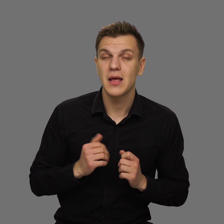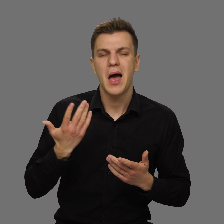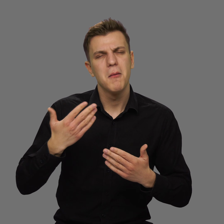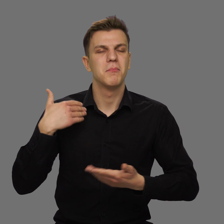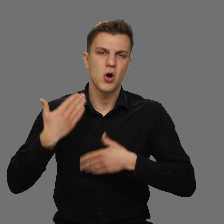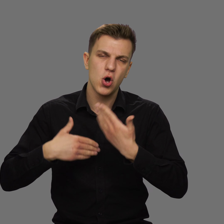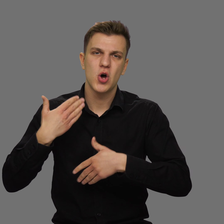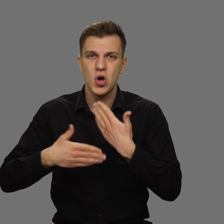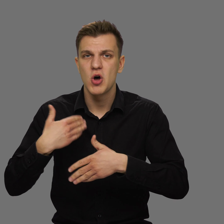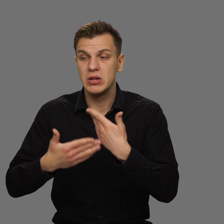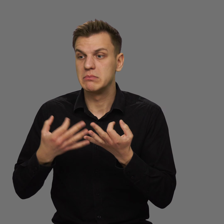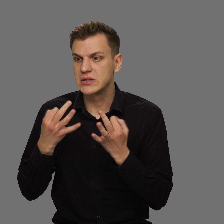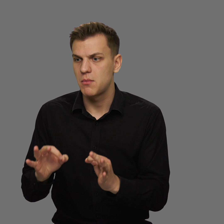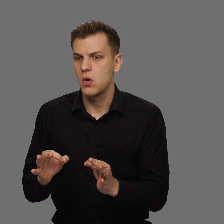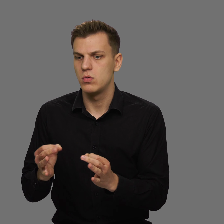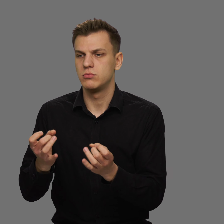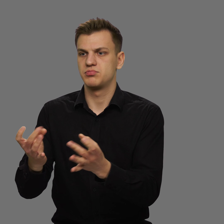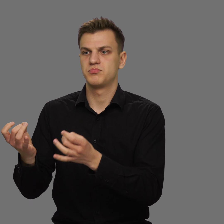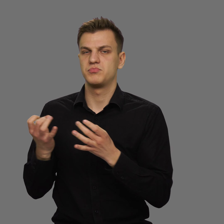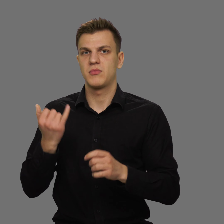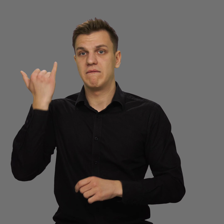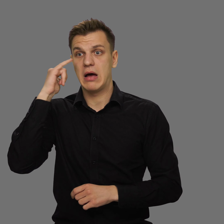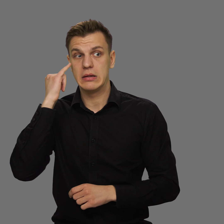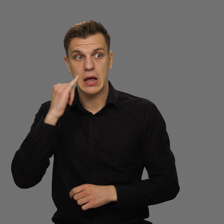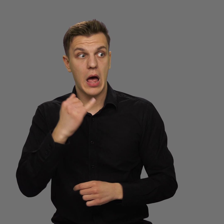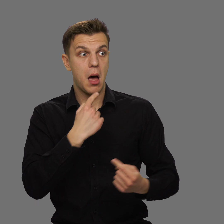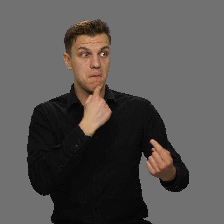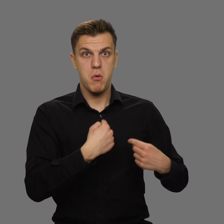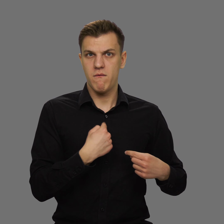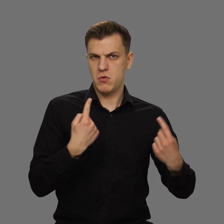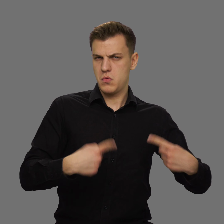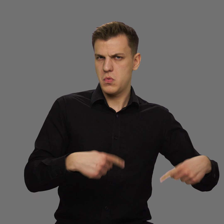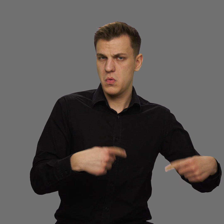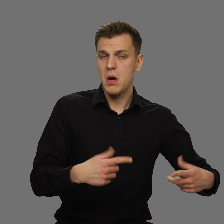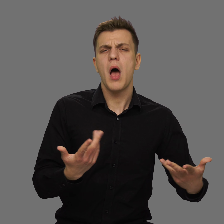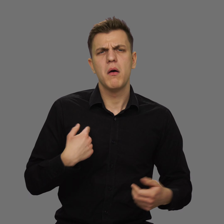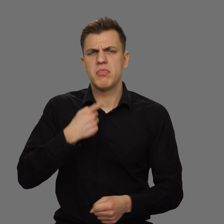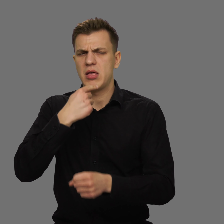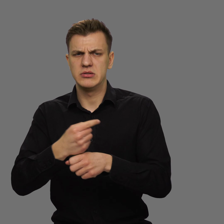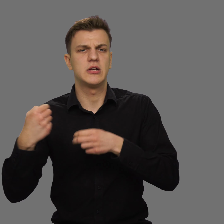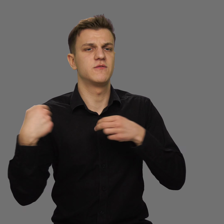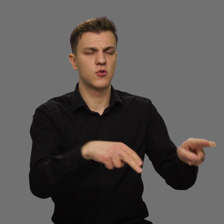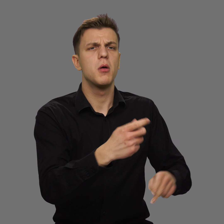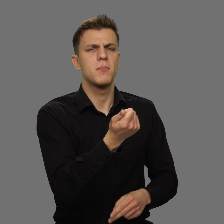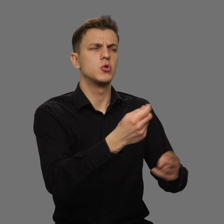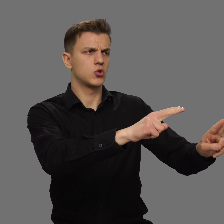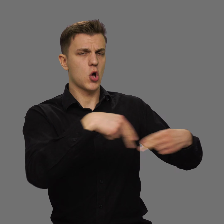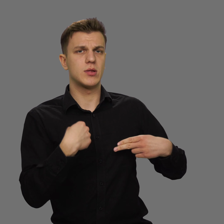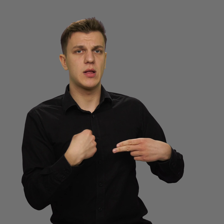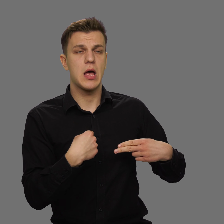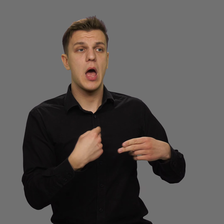if there is a breach of contract due to hidden defects in the vehicle,